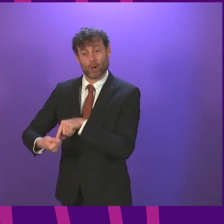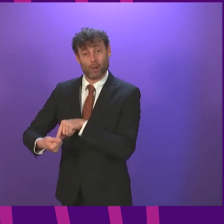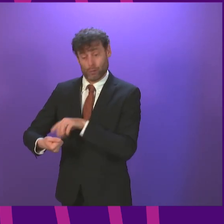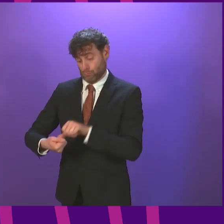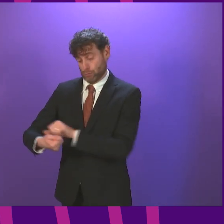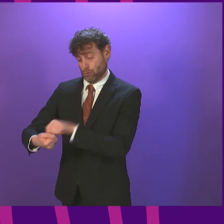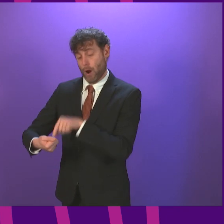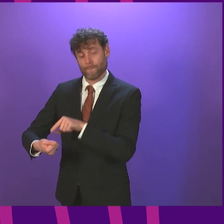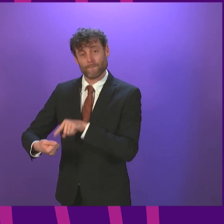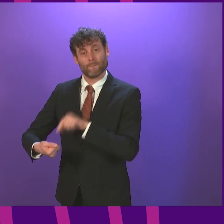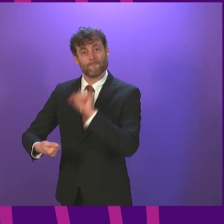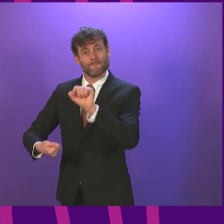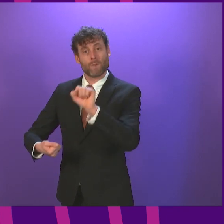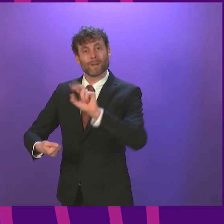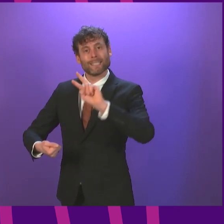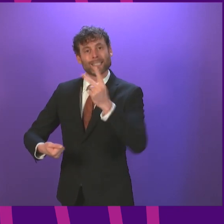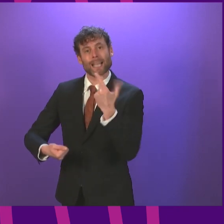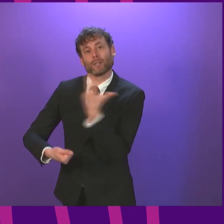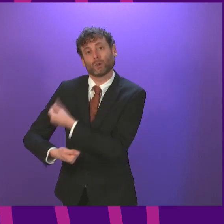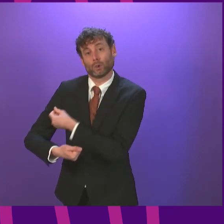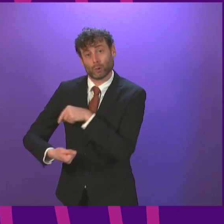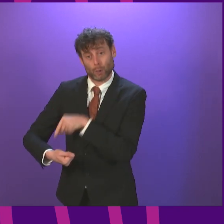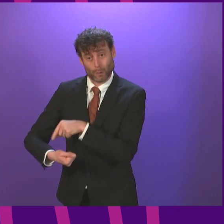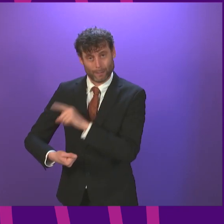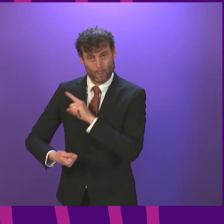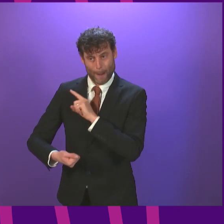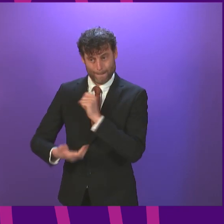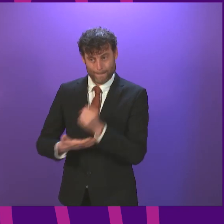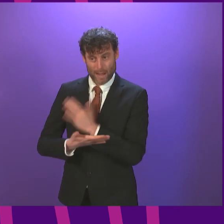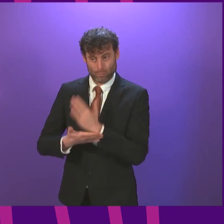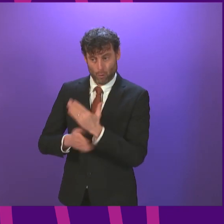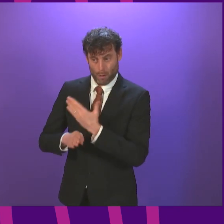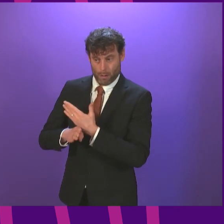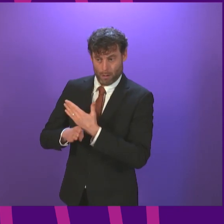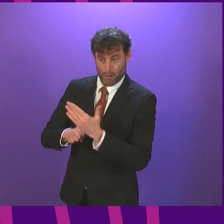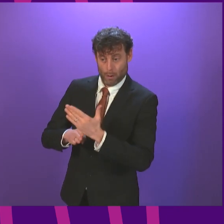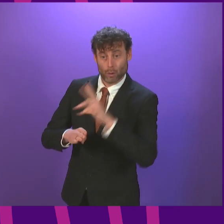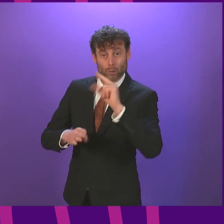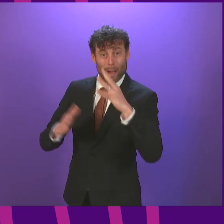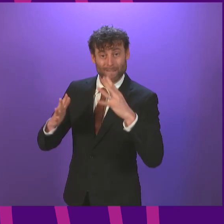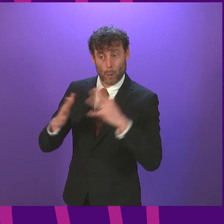which have started to fall due, given that it is 12 weeks since people began to get the